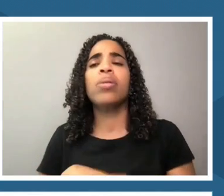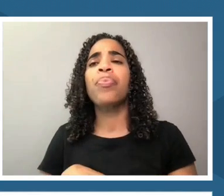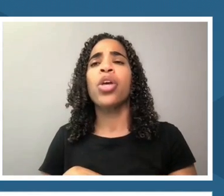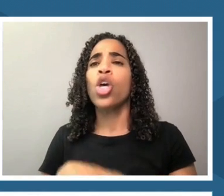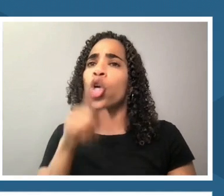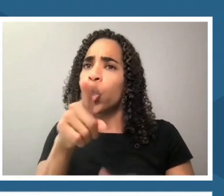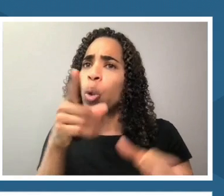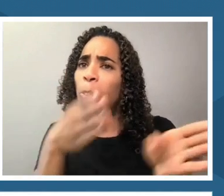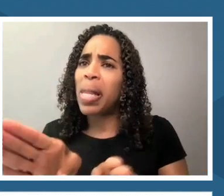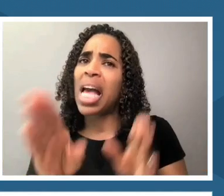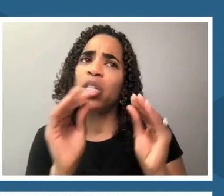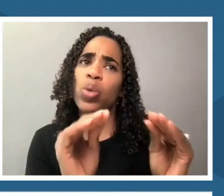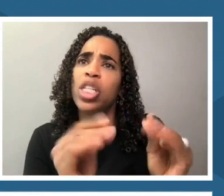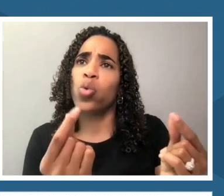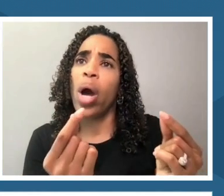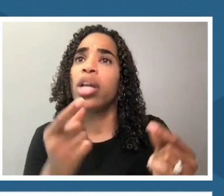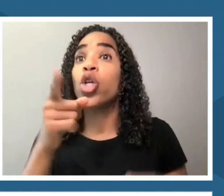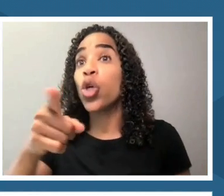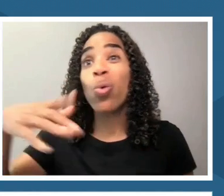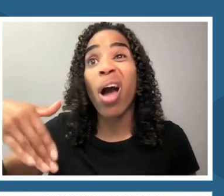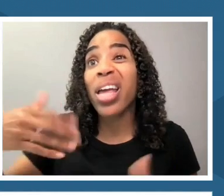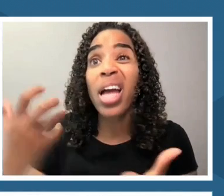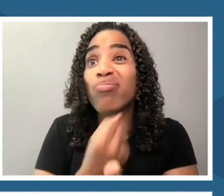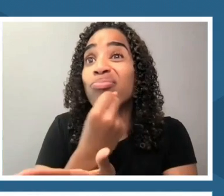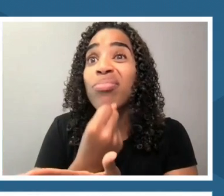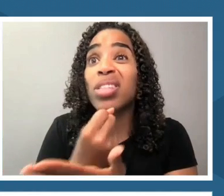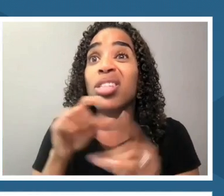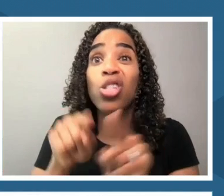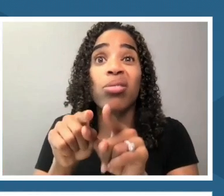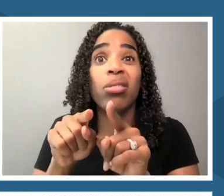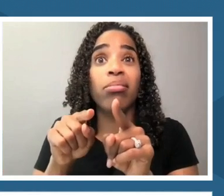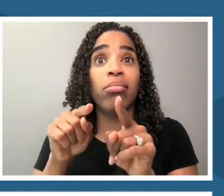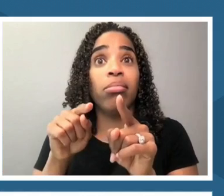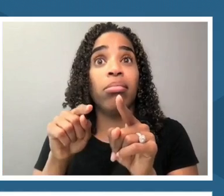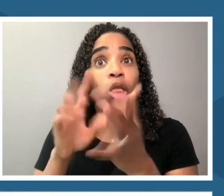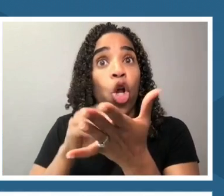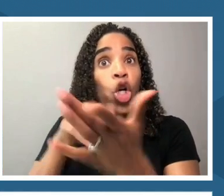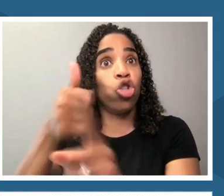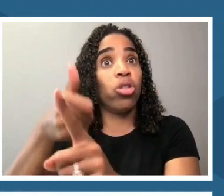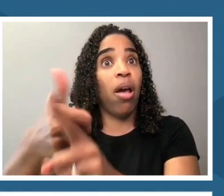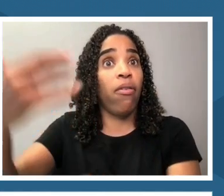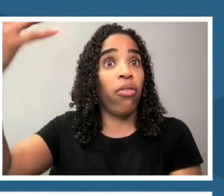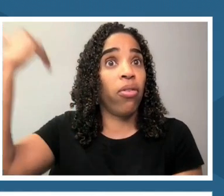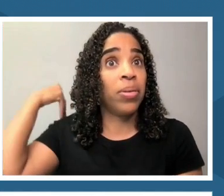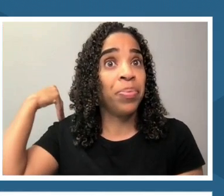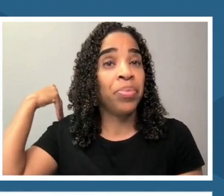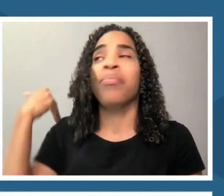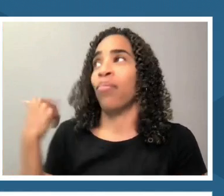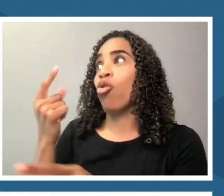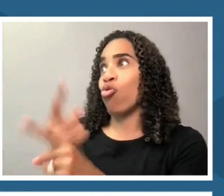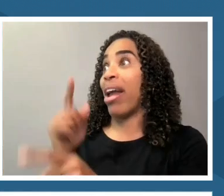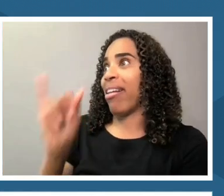never taught in school yeah and that was a question that